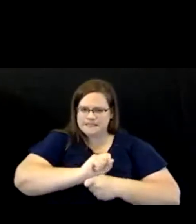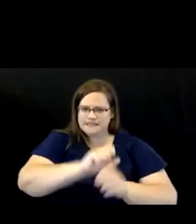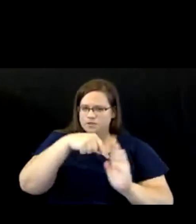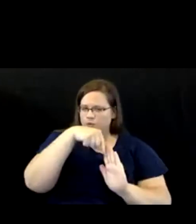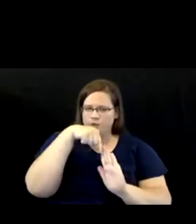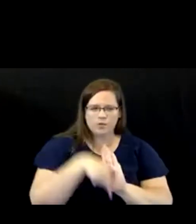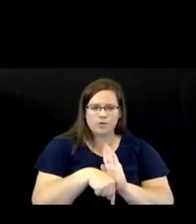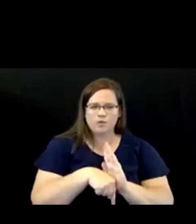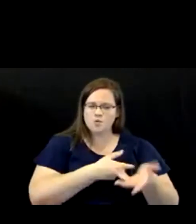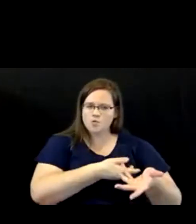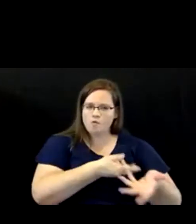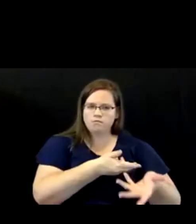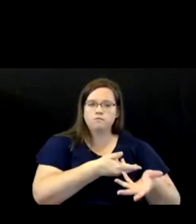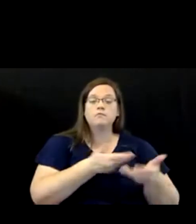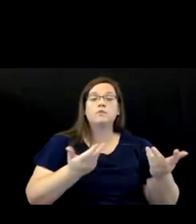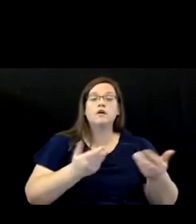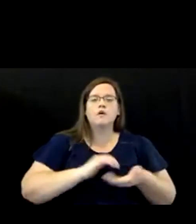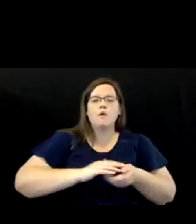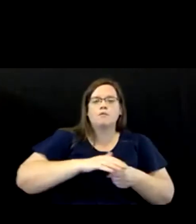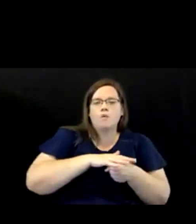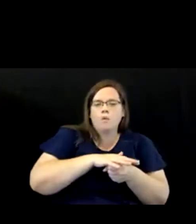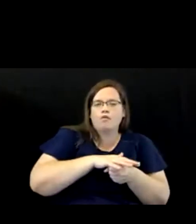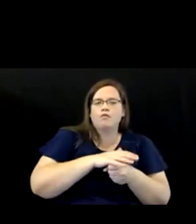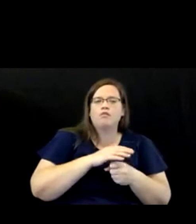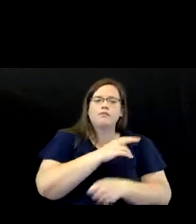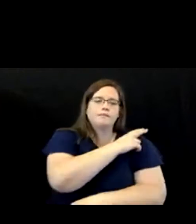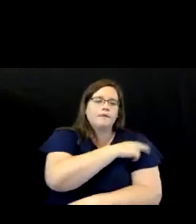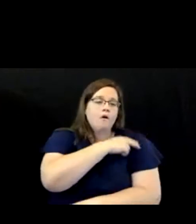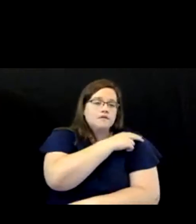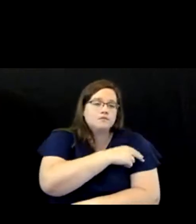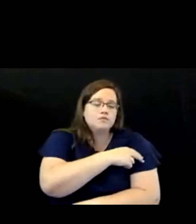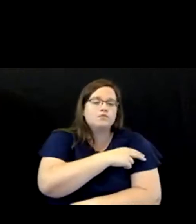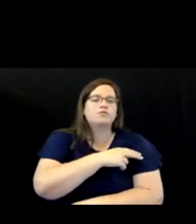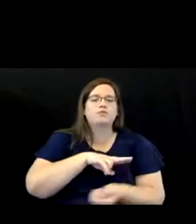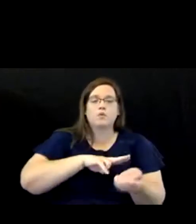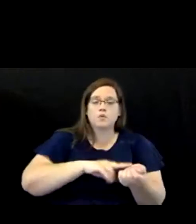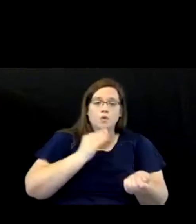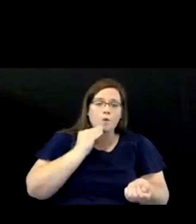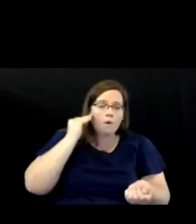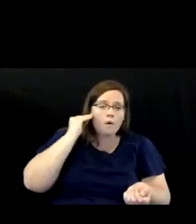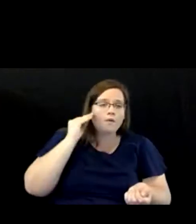with local hospitals and nursing homes and other sort of related providers